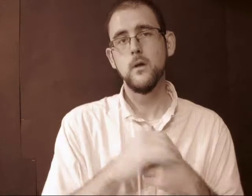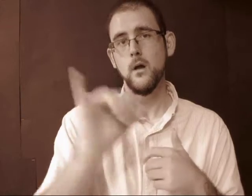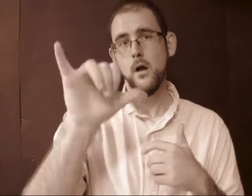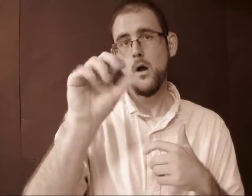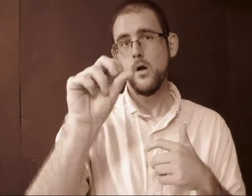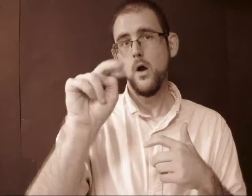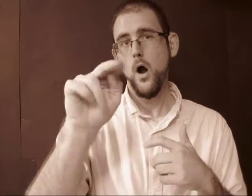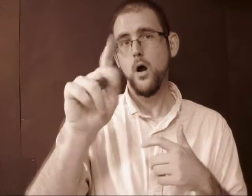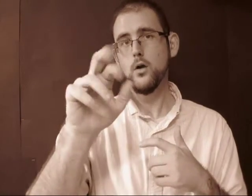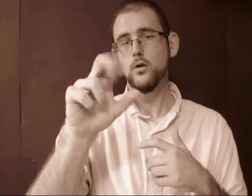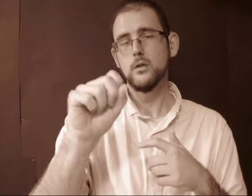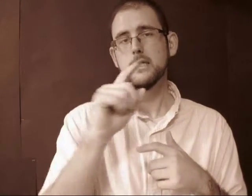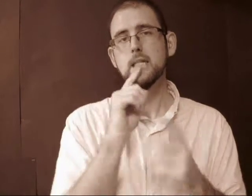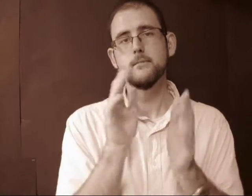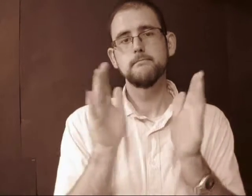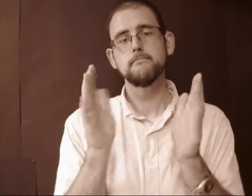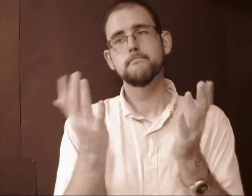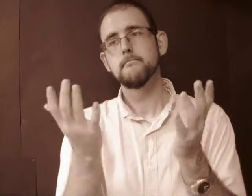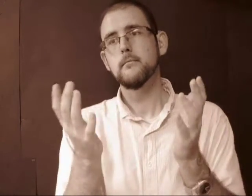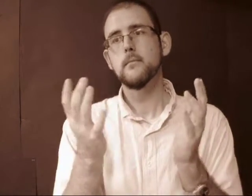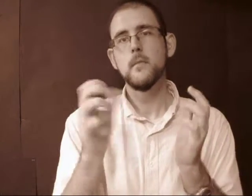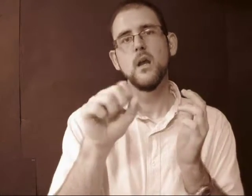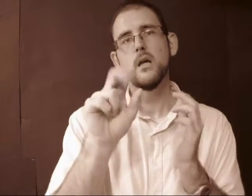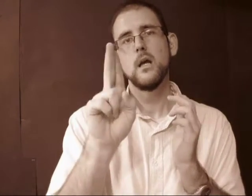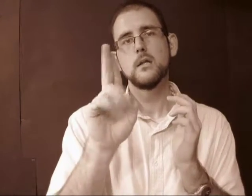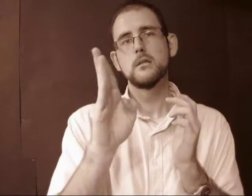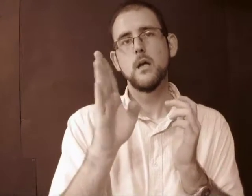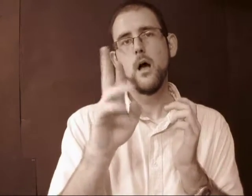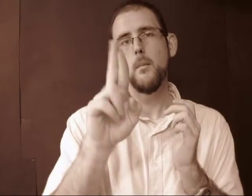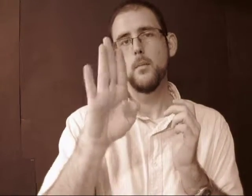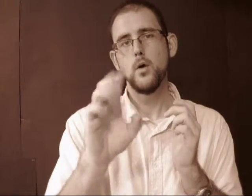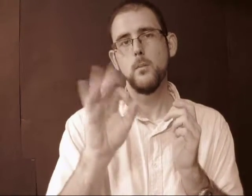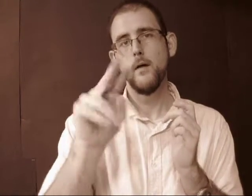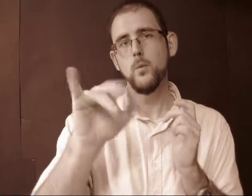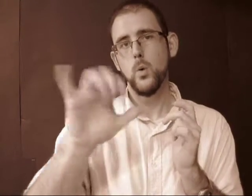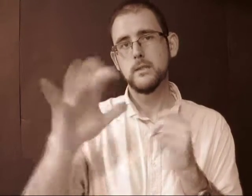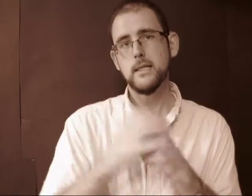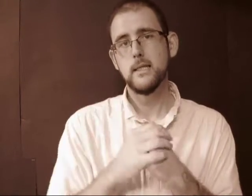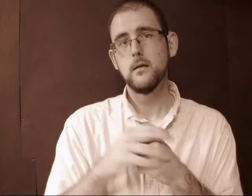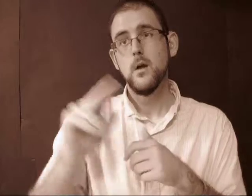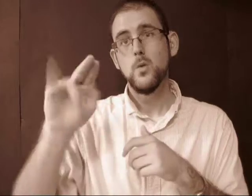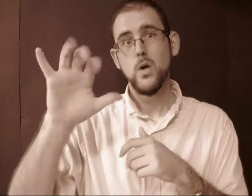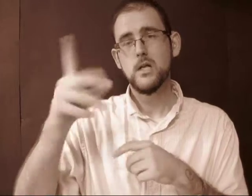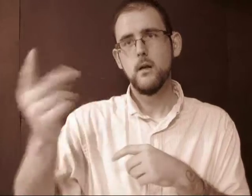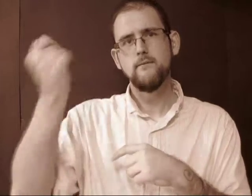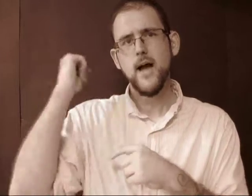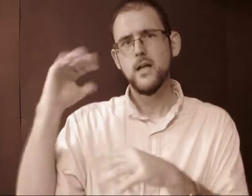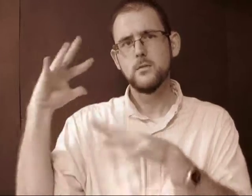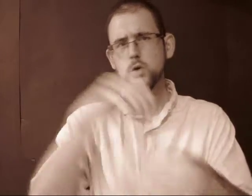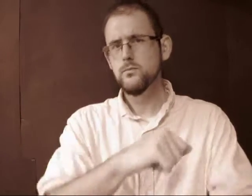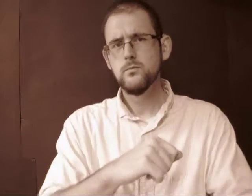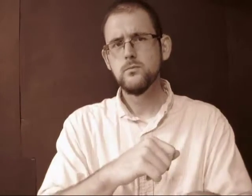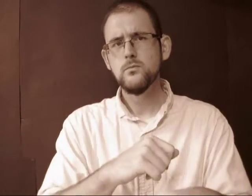Yonkers is a suburb of New York City, which was very quickly overrun.